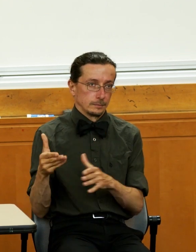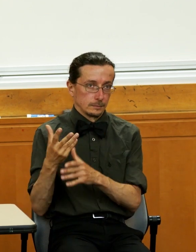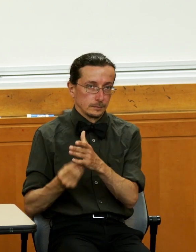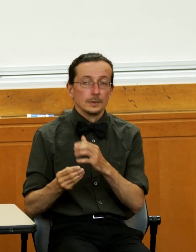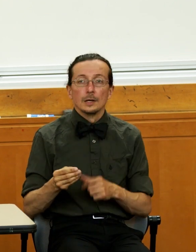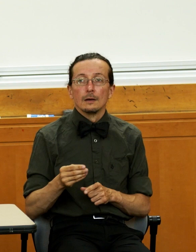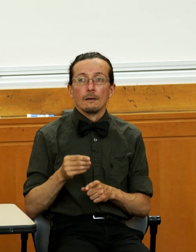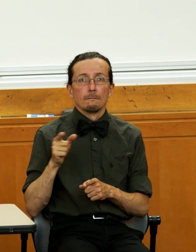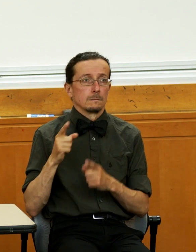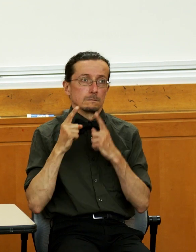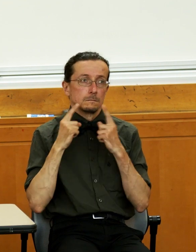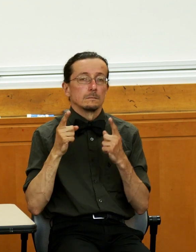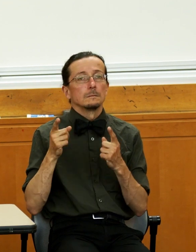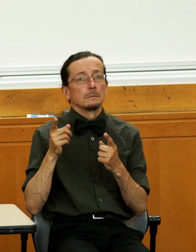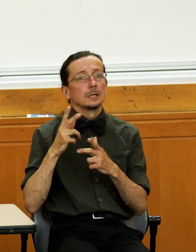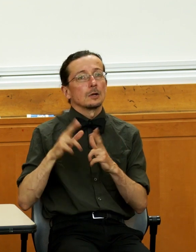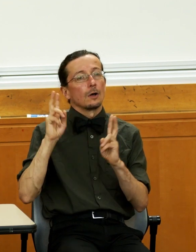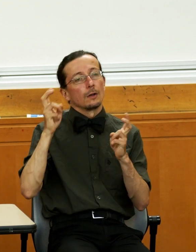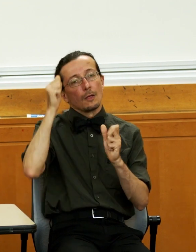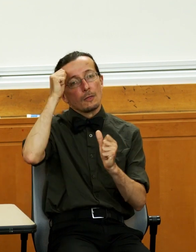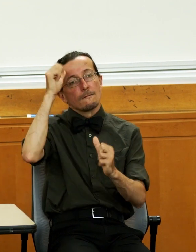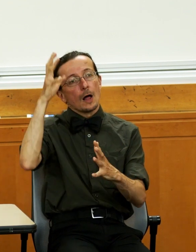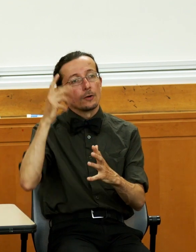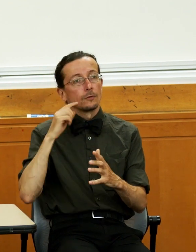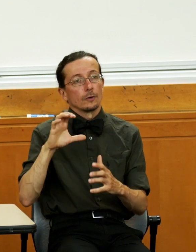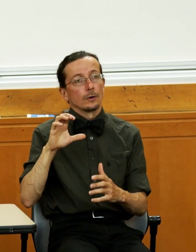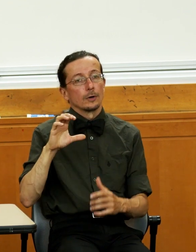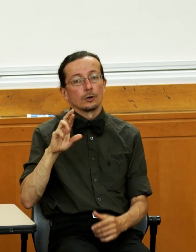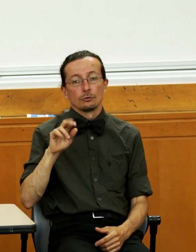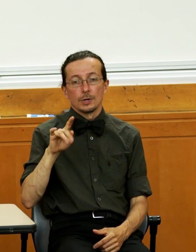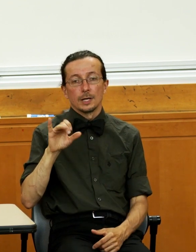is widely considered to be the father of Critical Race Theory and who was also the first black dean